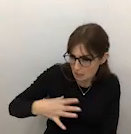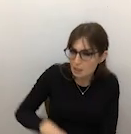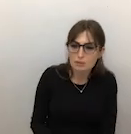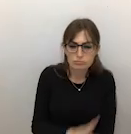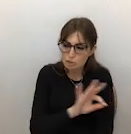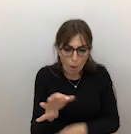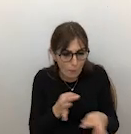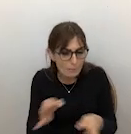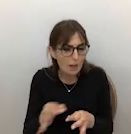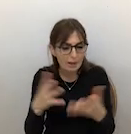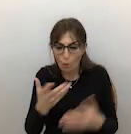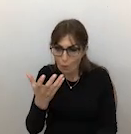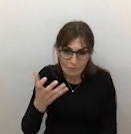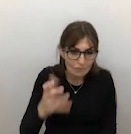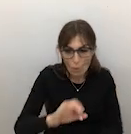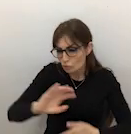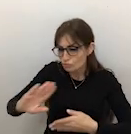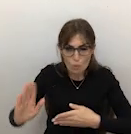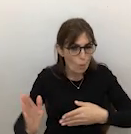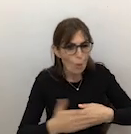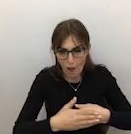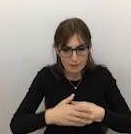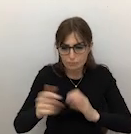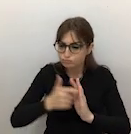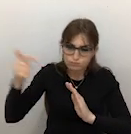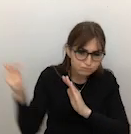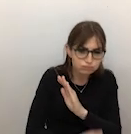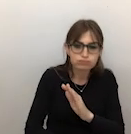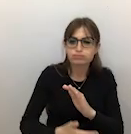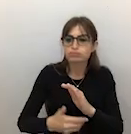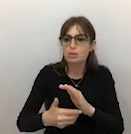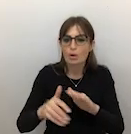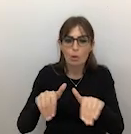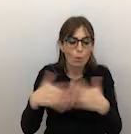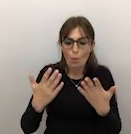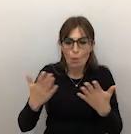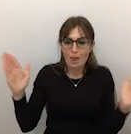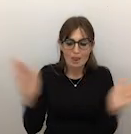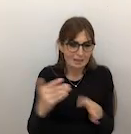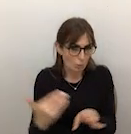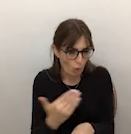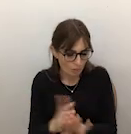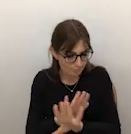and is not planning or forced to wind up, liquidate, or significantly reduce operations.